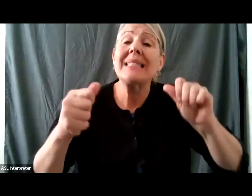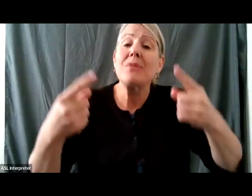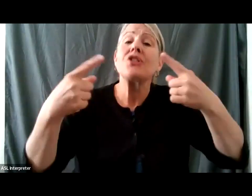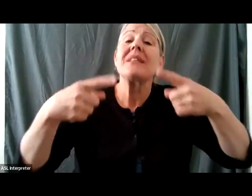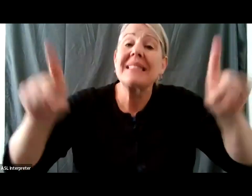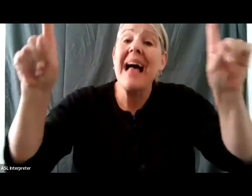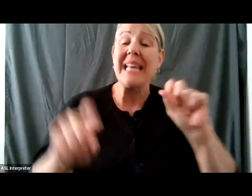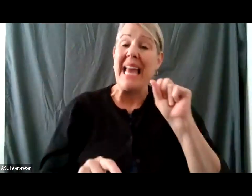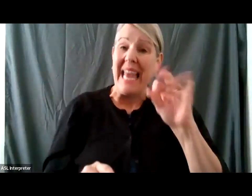transplant.